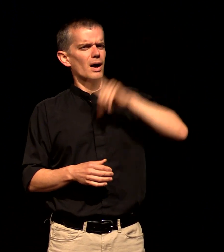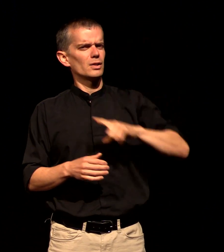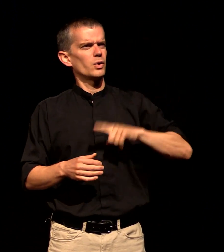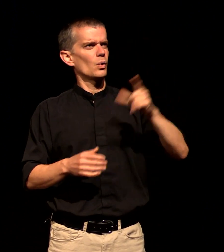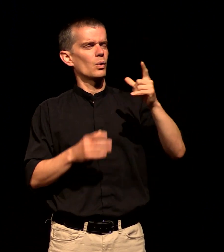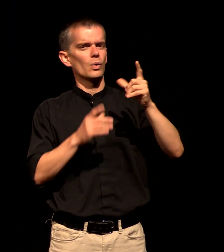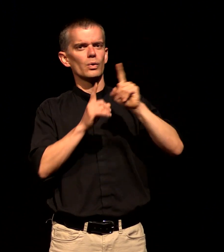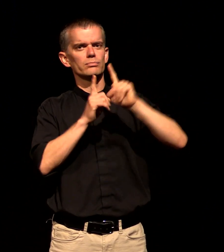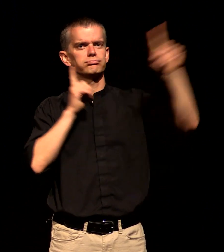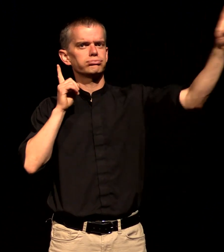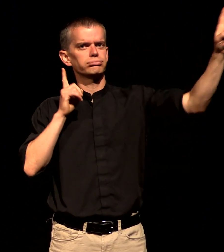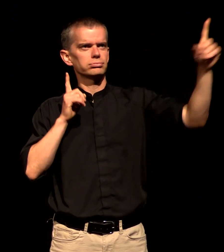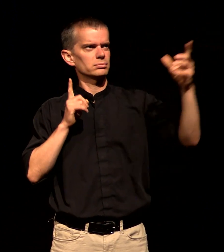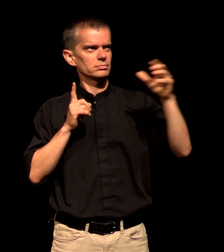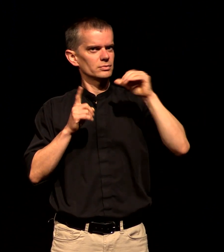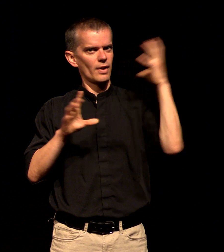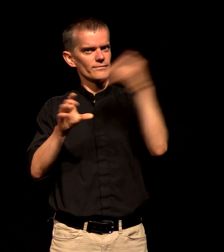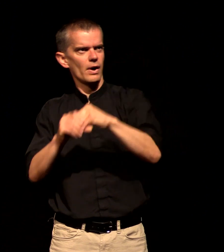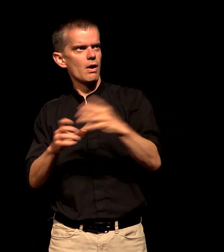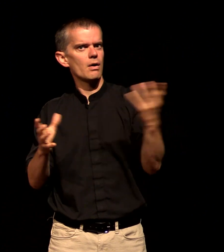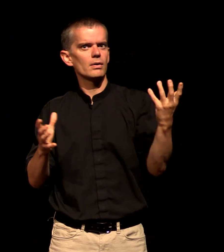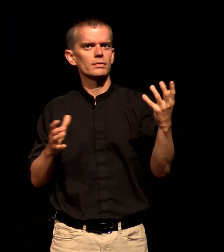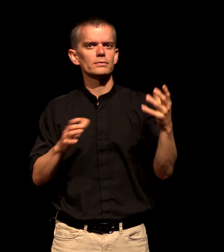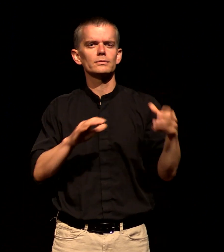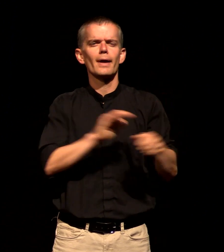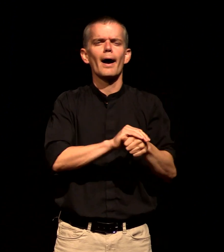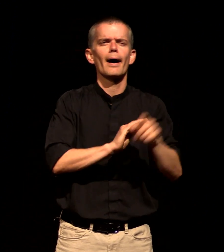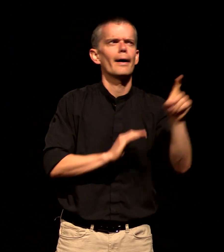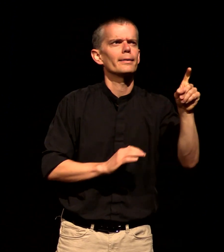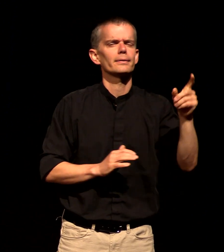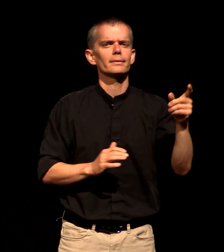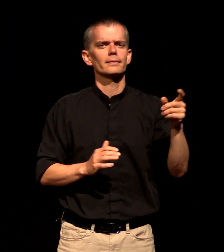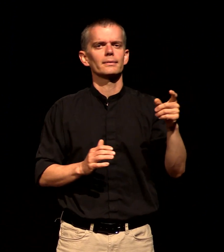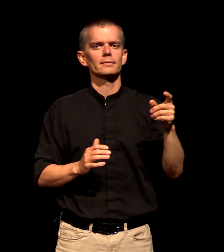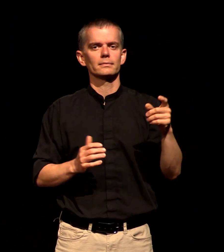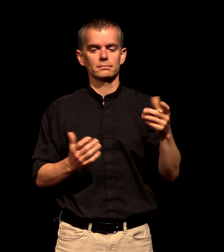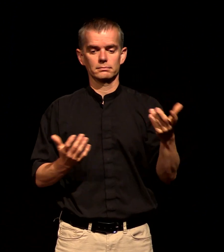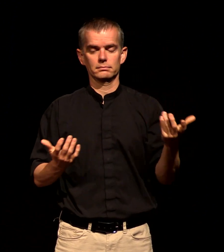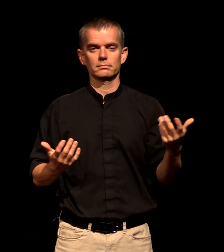yourself in times of trouble? What can we say about floods,